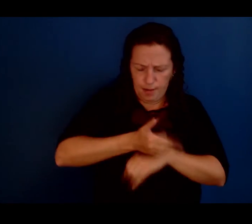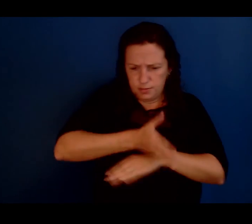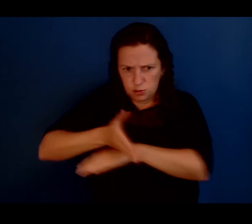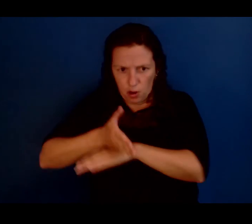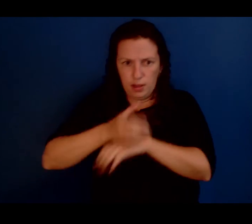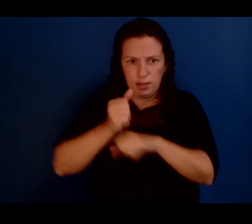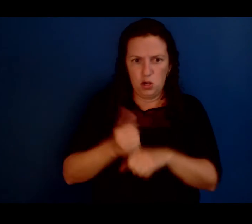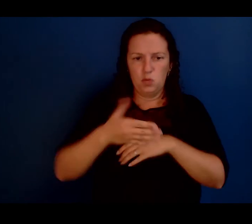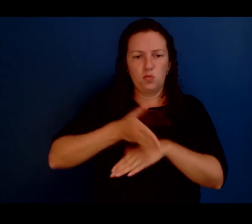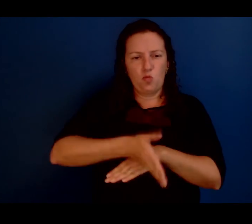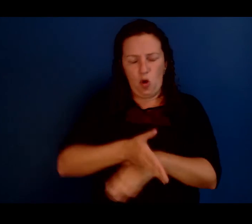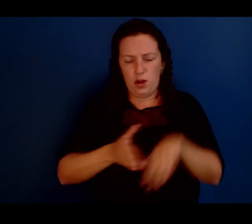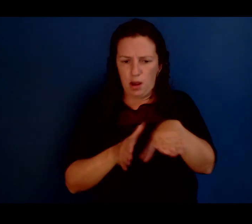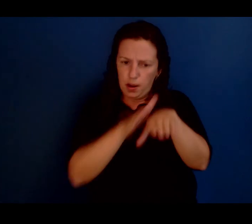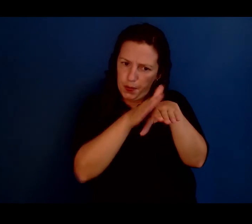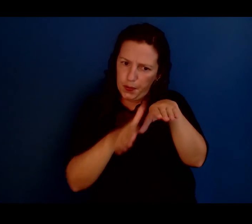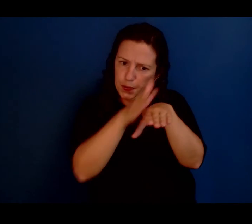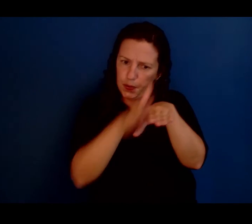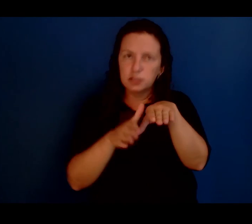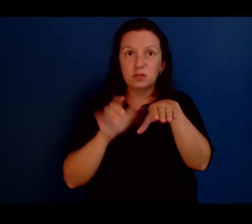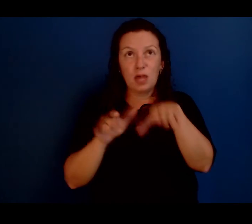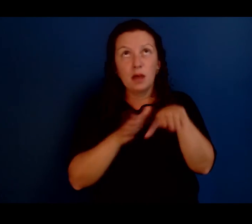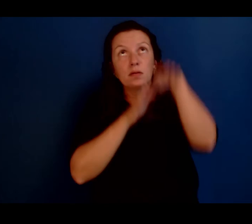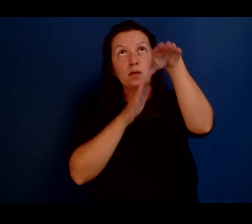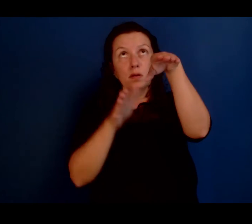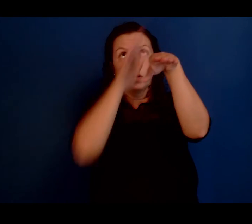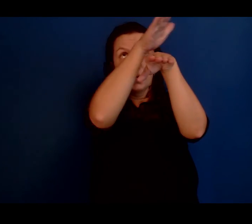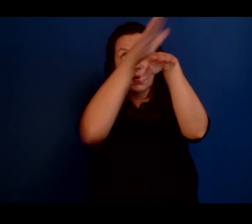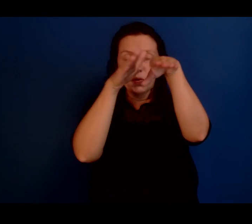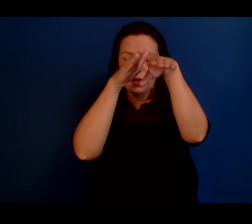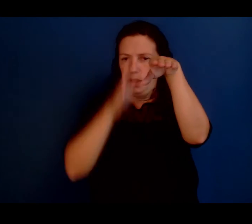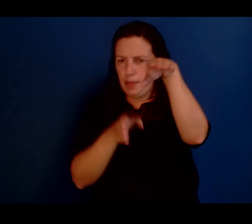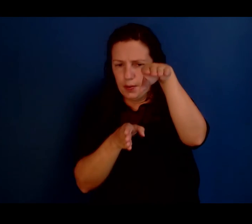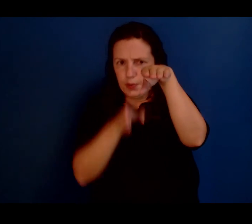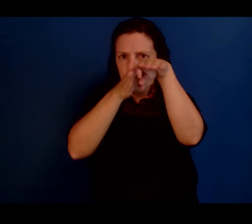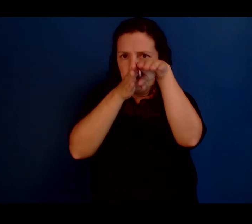for this beveled edge so that when you put it up there it gives like a nice clean look and the sheeting can kind of